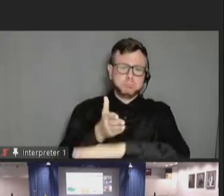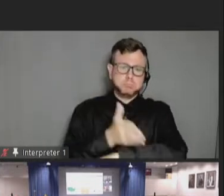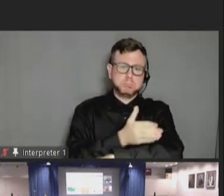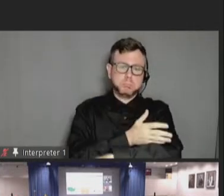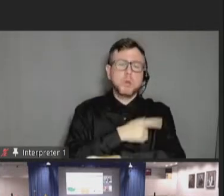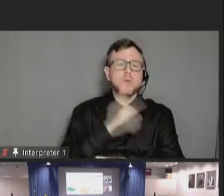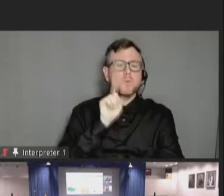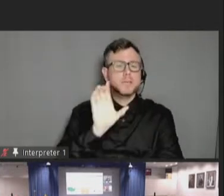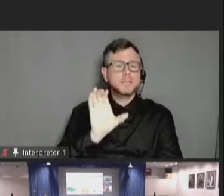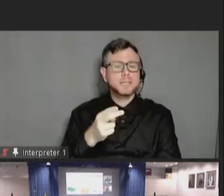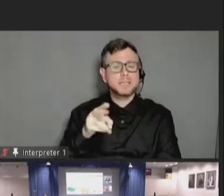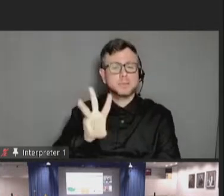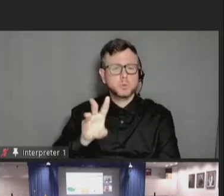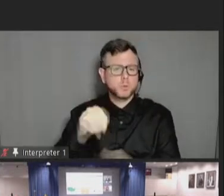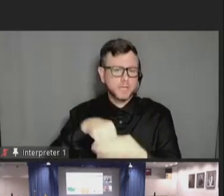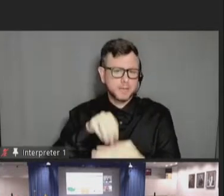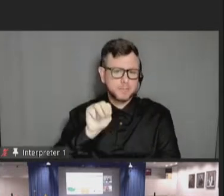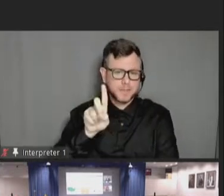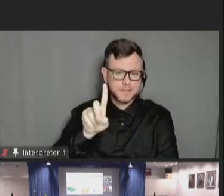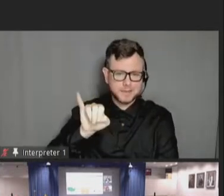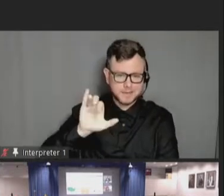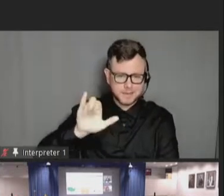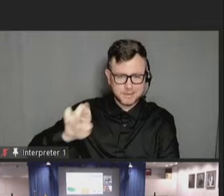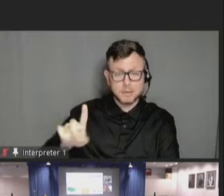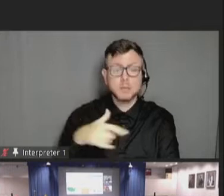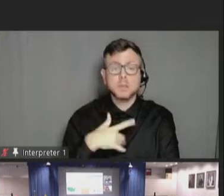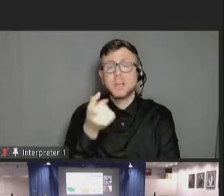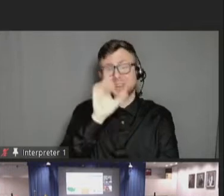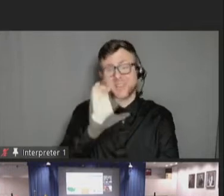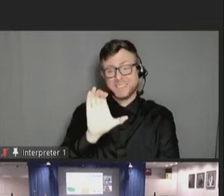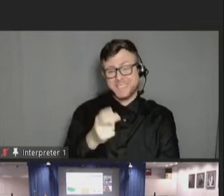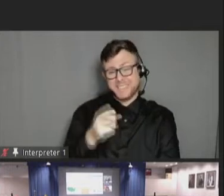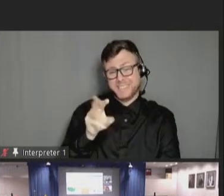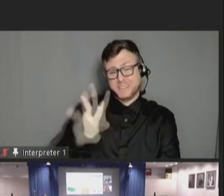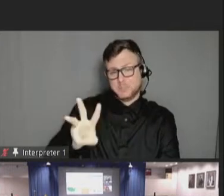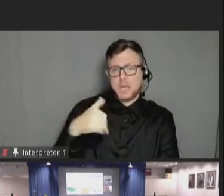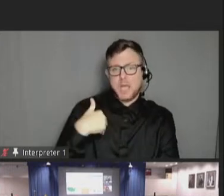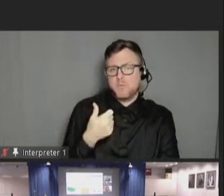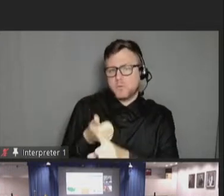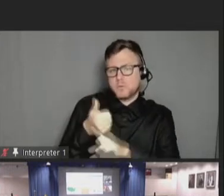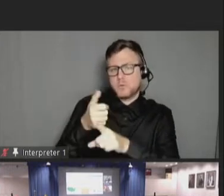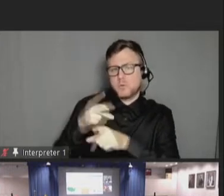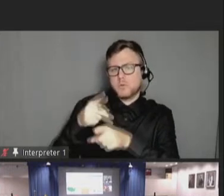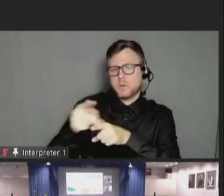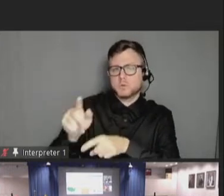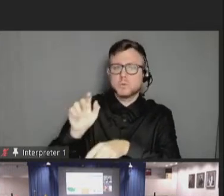Community health workers as well have their own professional roles and competencies that